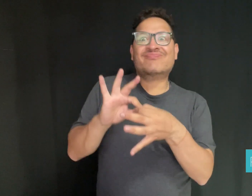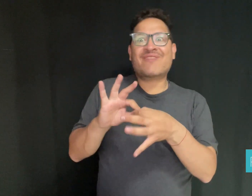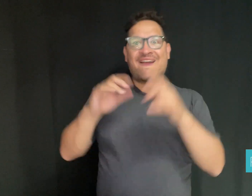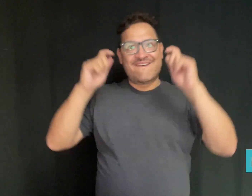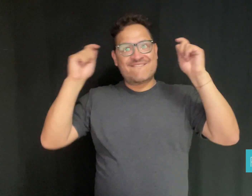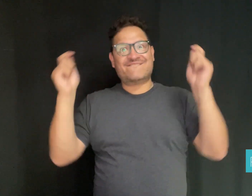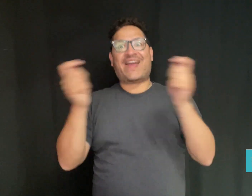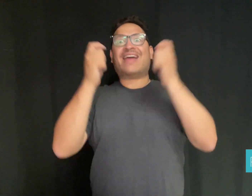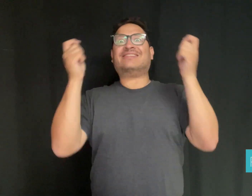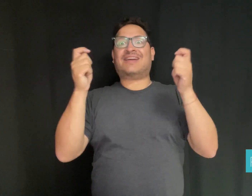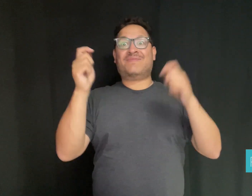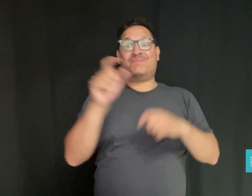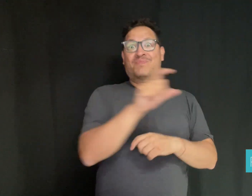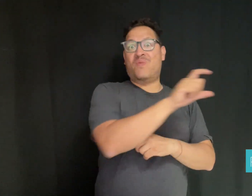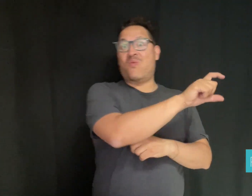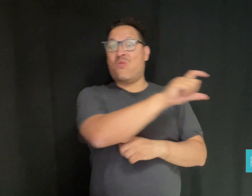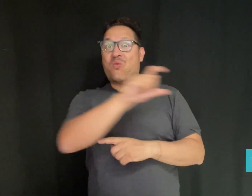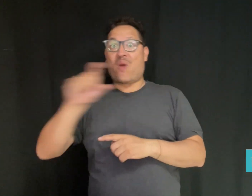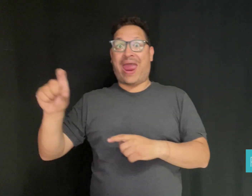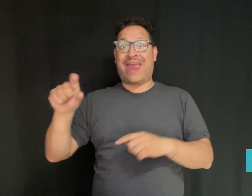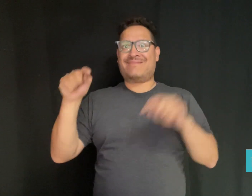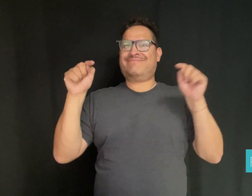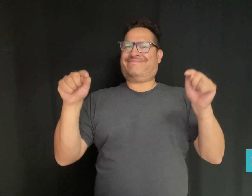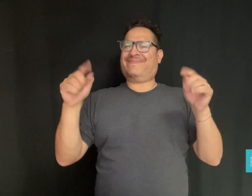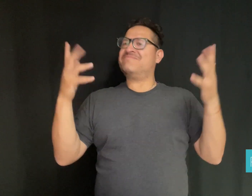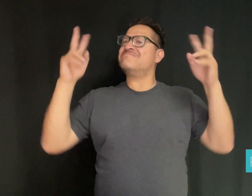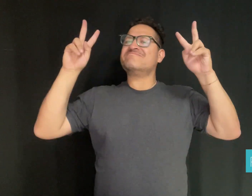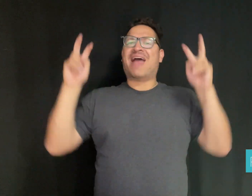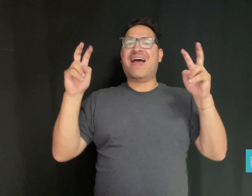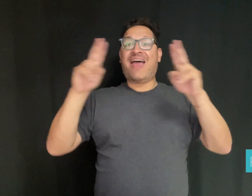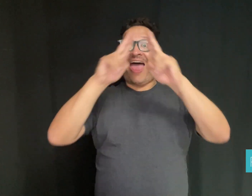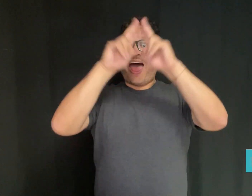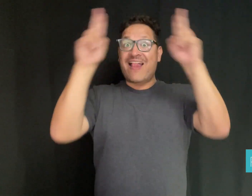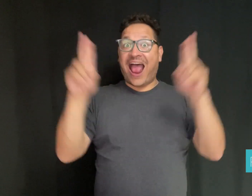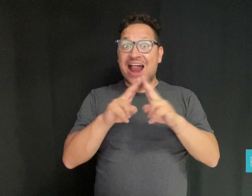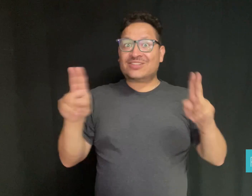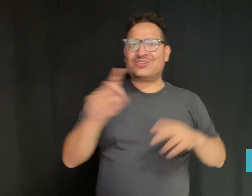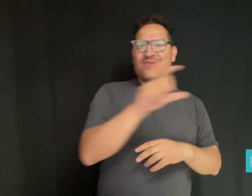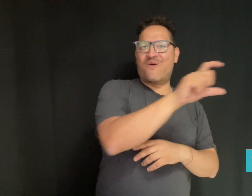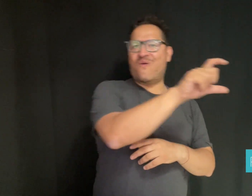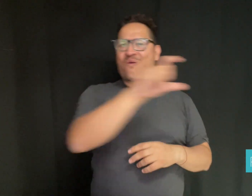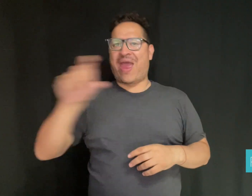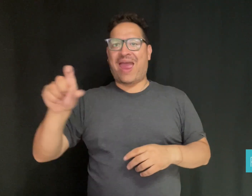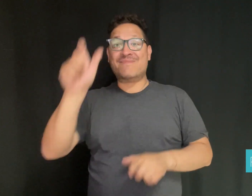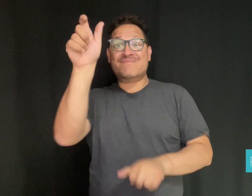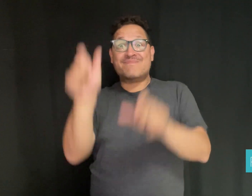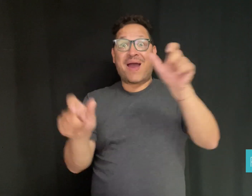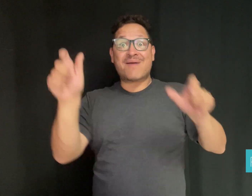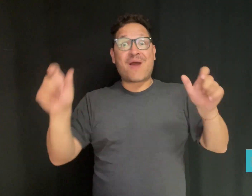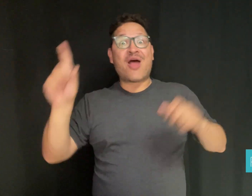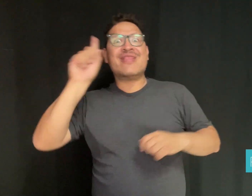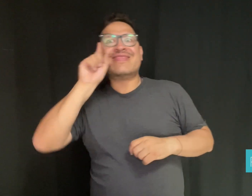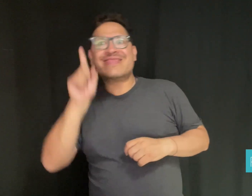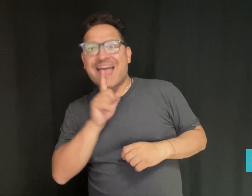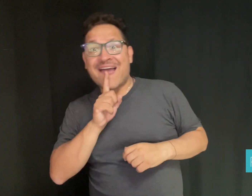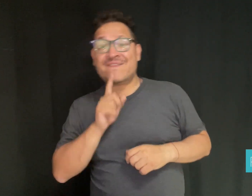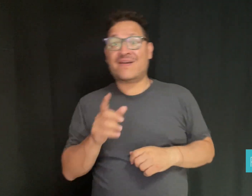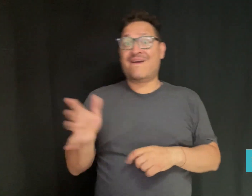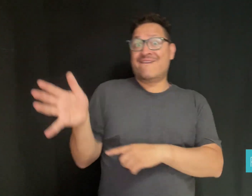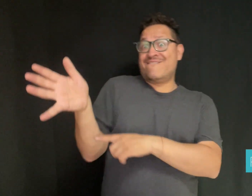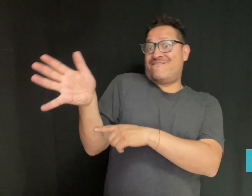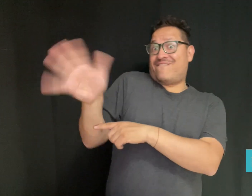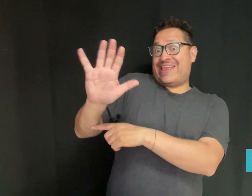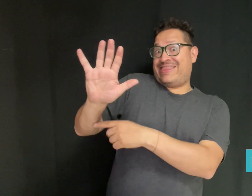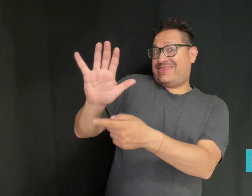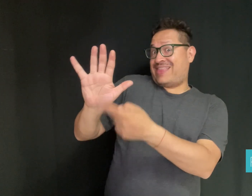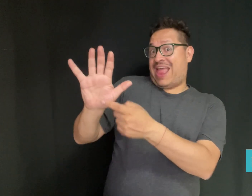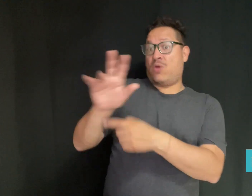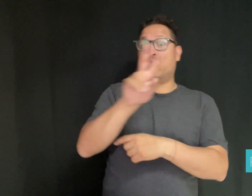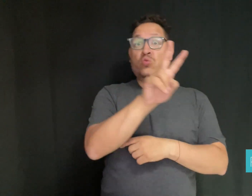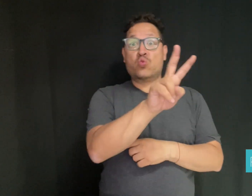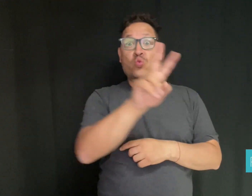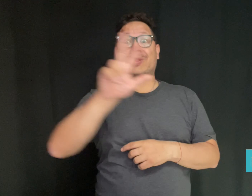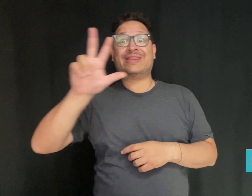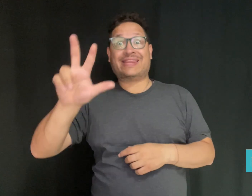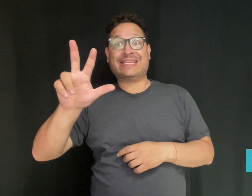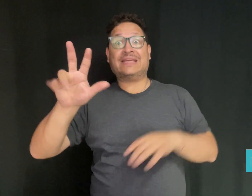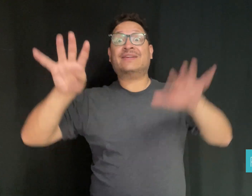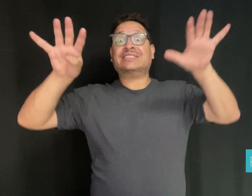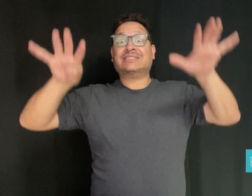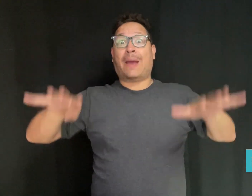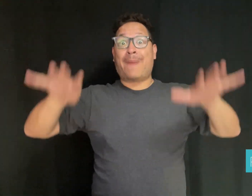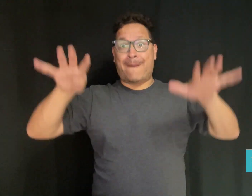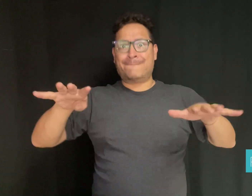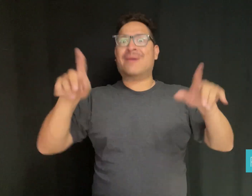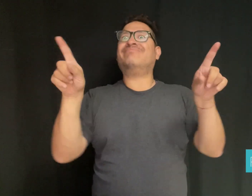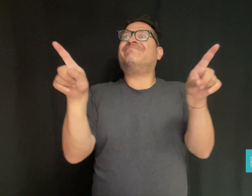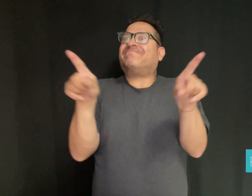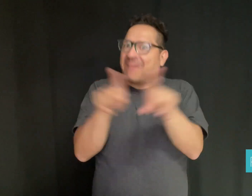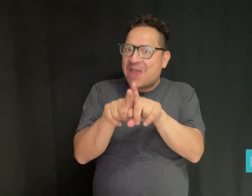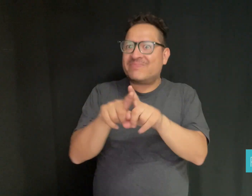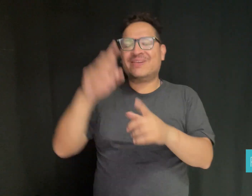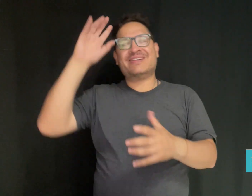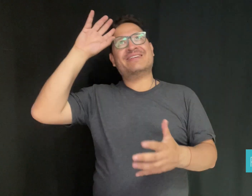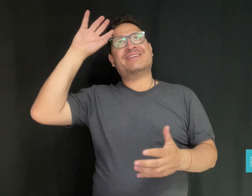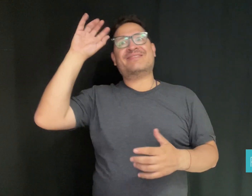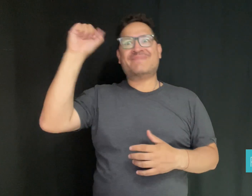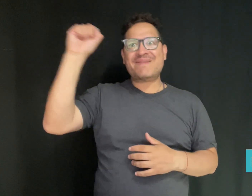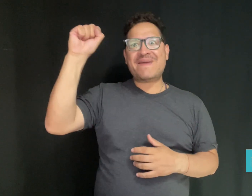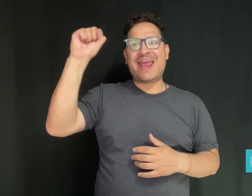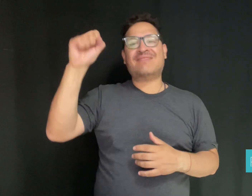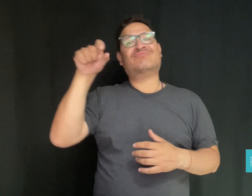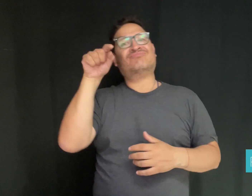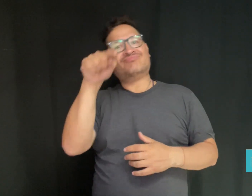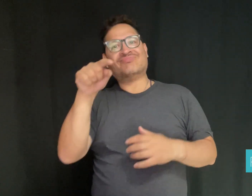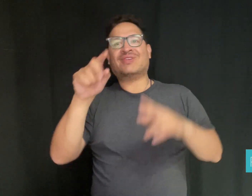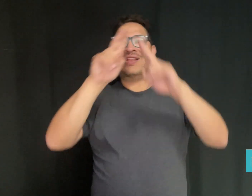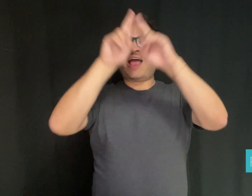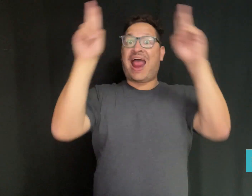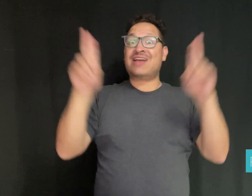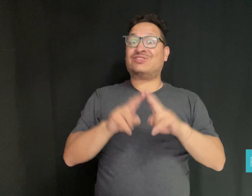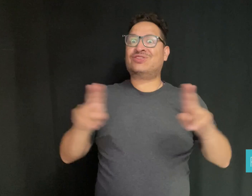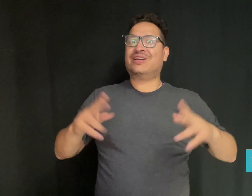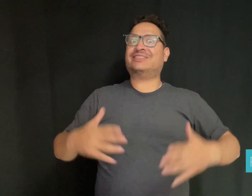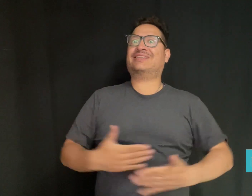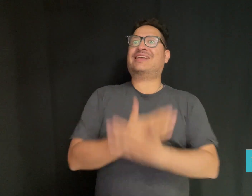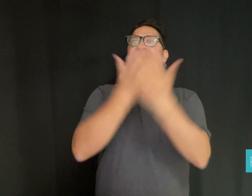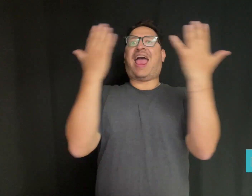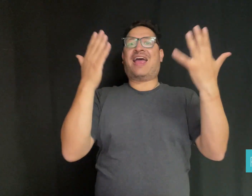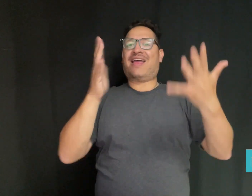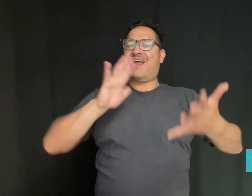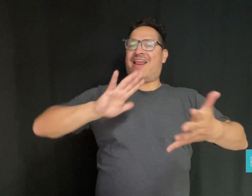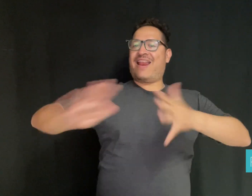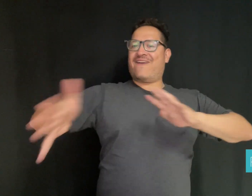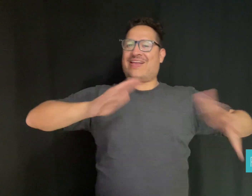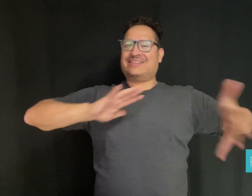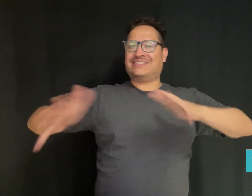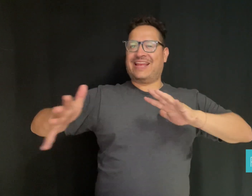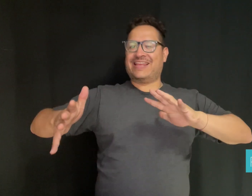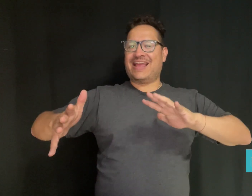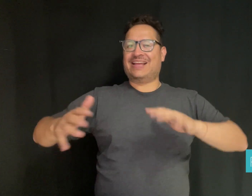A little history: International Day of the Deaf was first